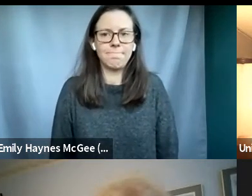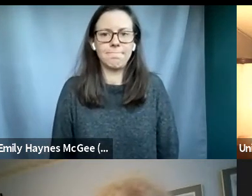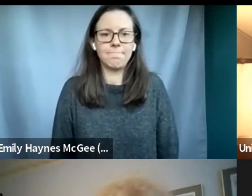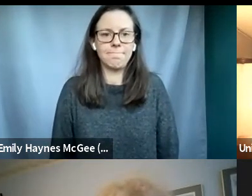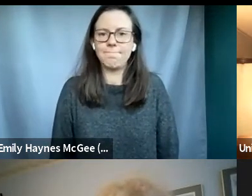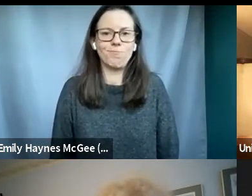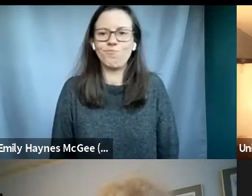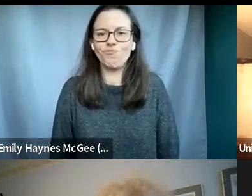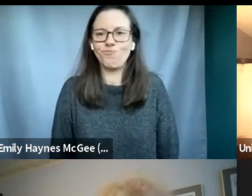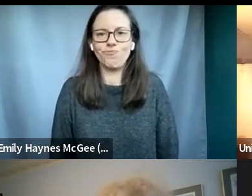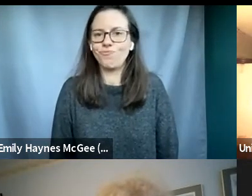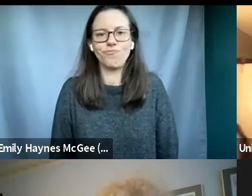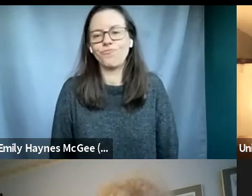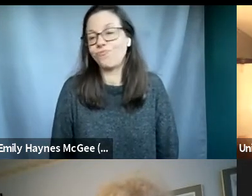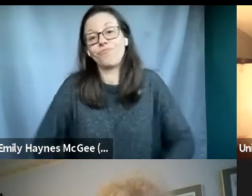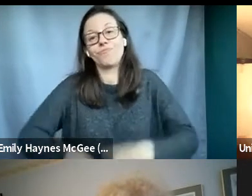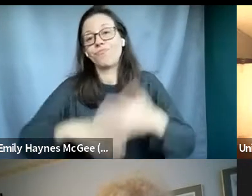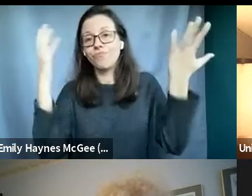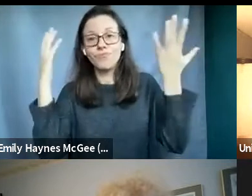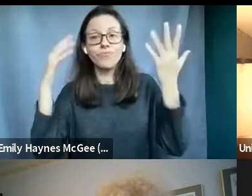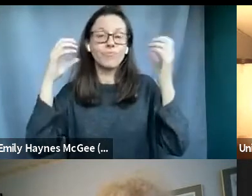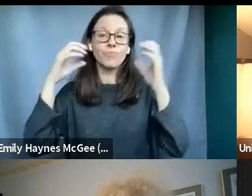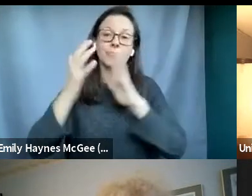Not doing it. So Jada, amazing singer. She's still doing her thing.